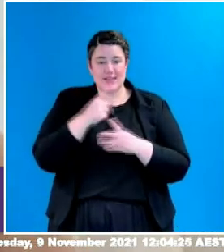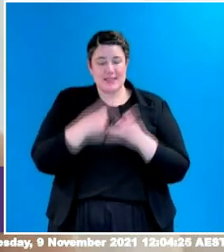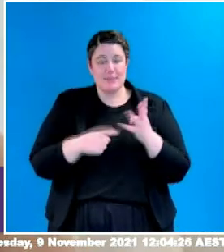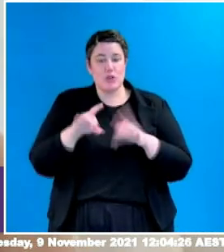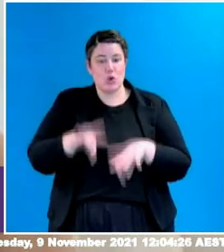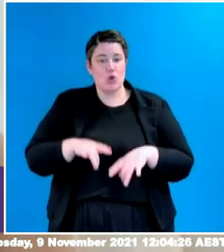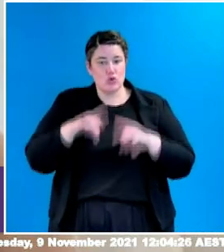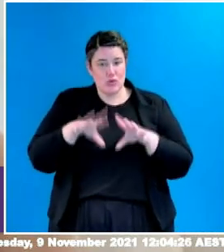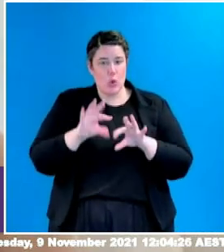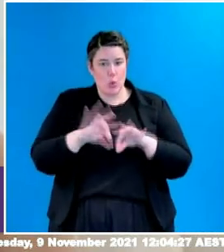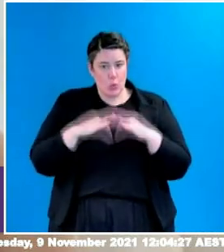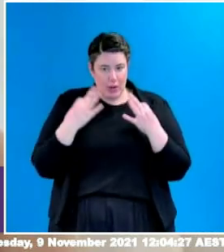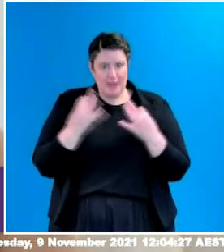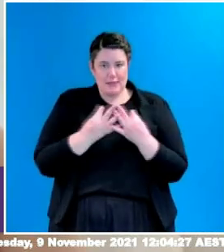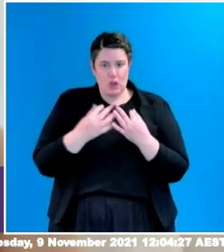I have done a lot of work.